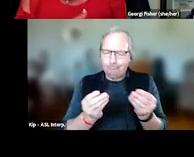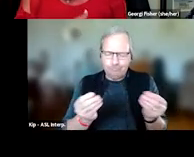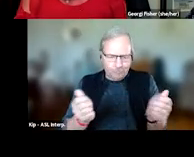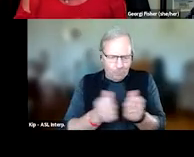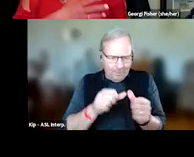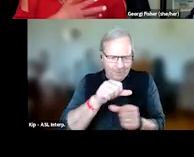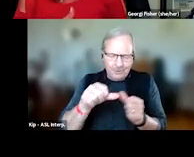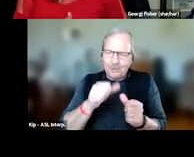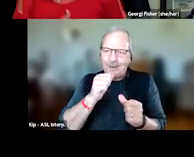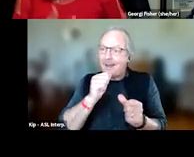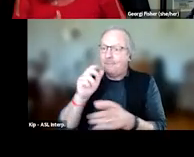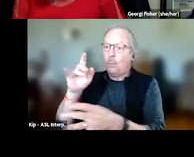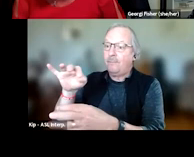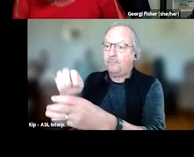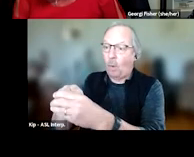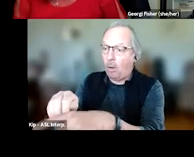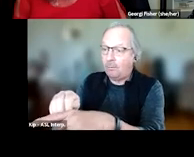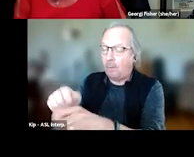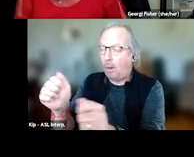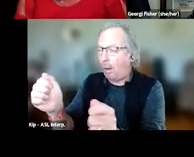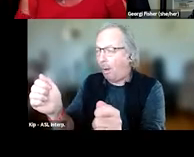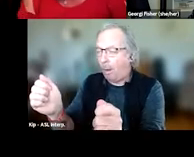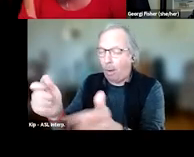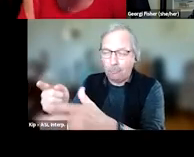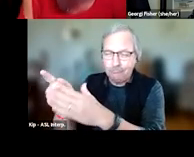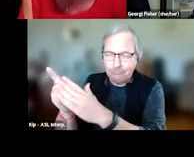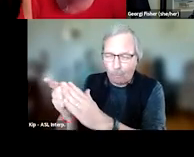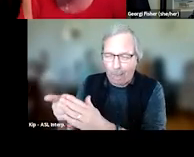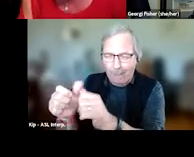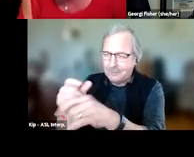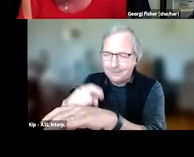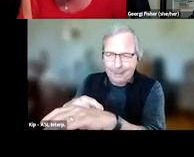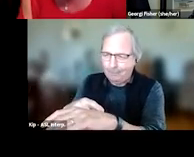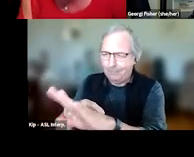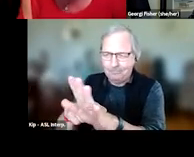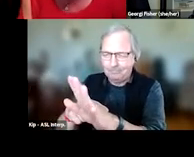to involve you, you know, every single moment, every single time. And I love the fact that, you know,